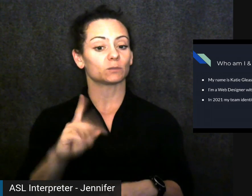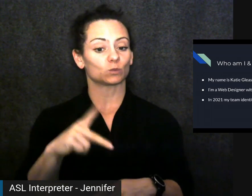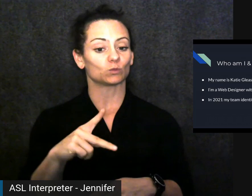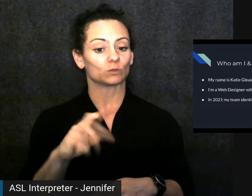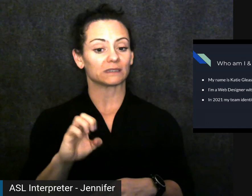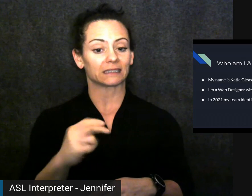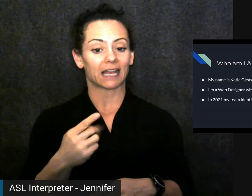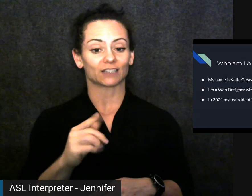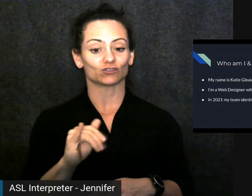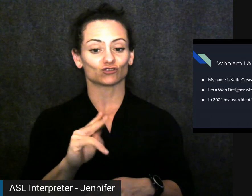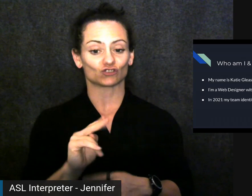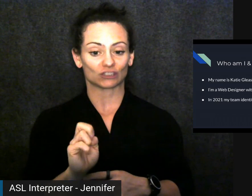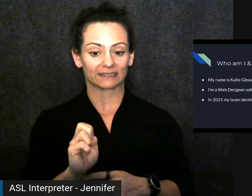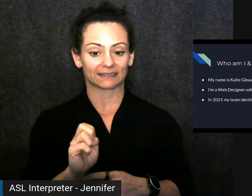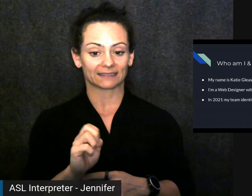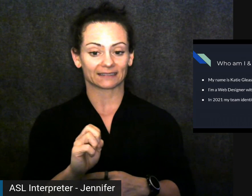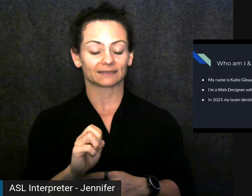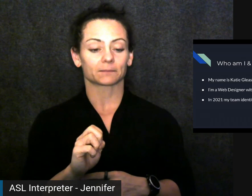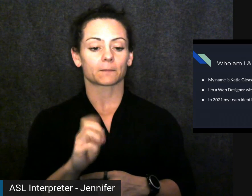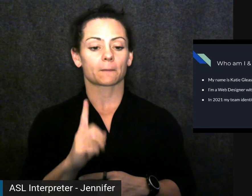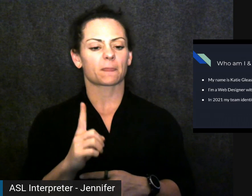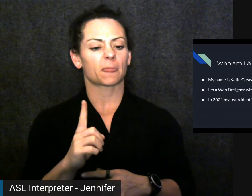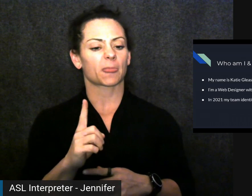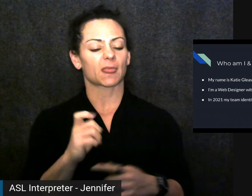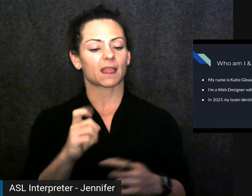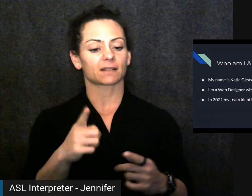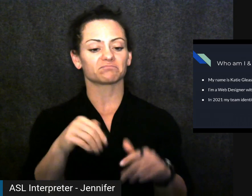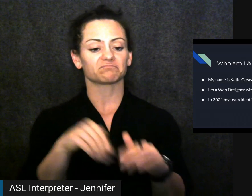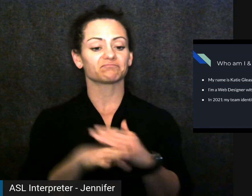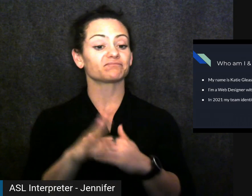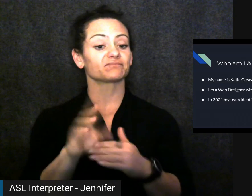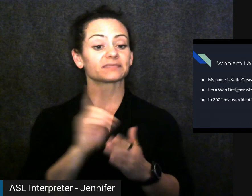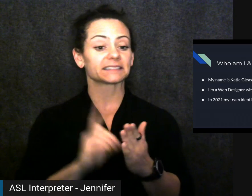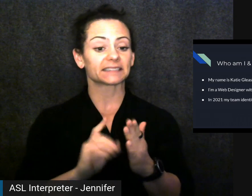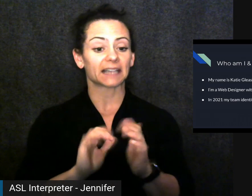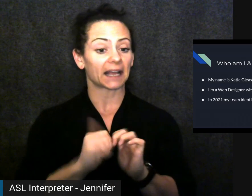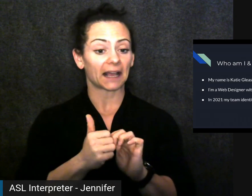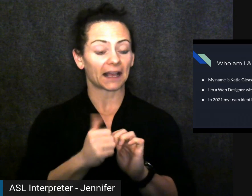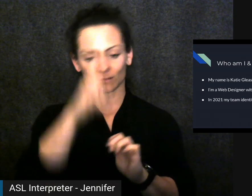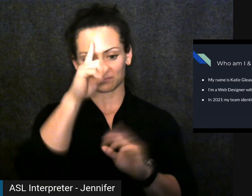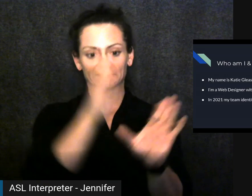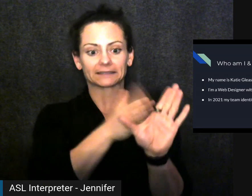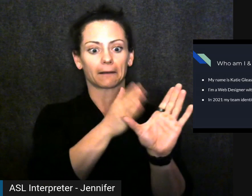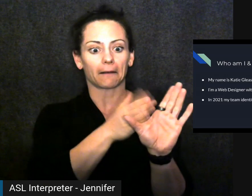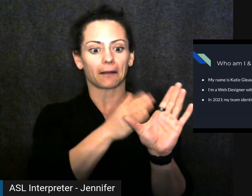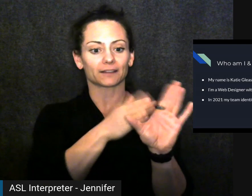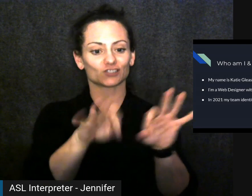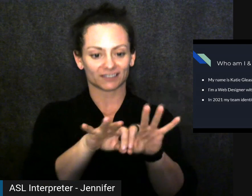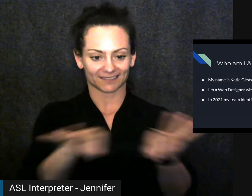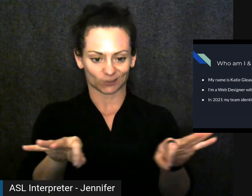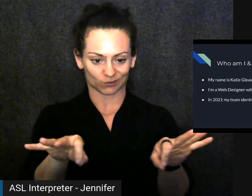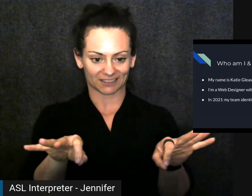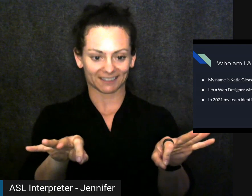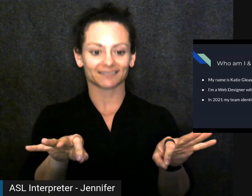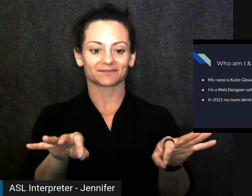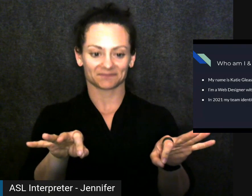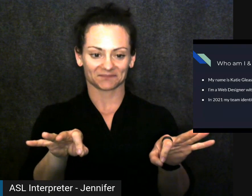I came into design by way of psychology degree, and I've been